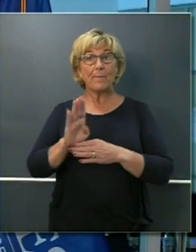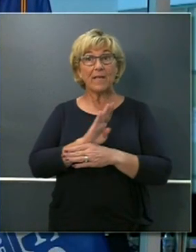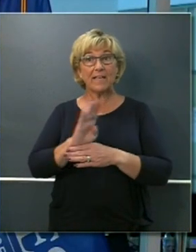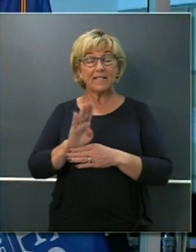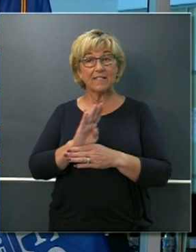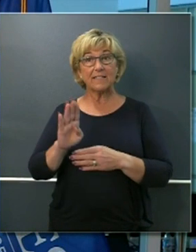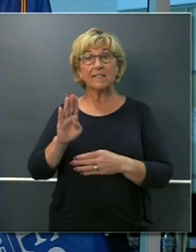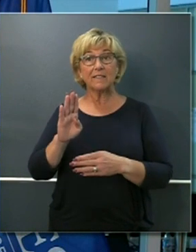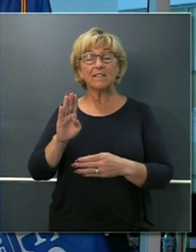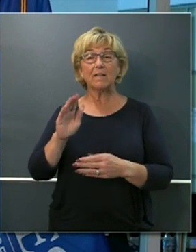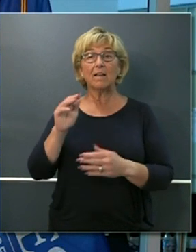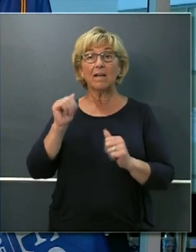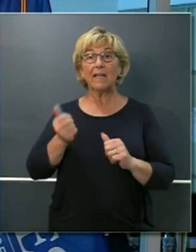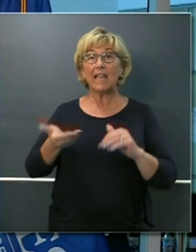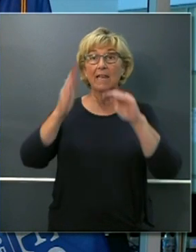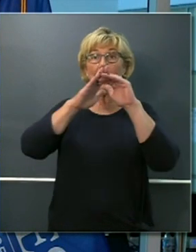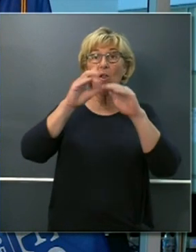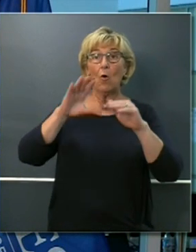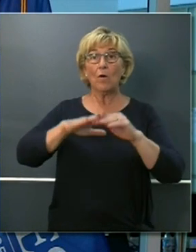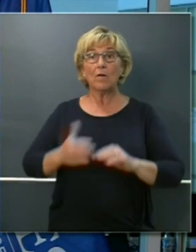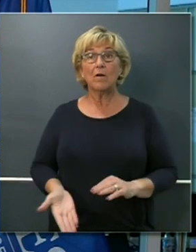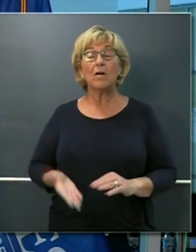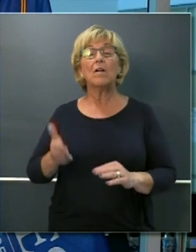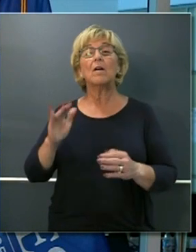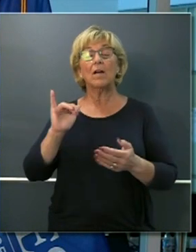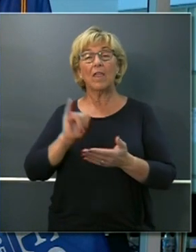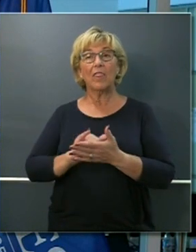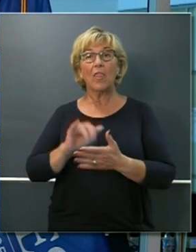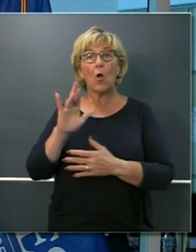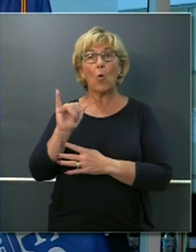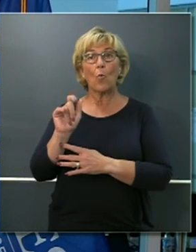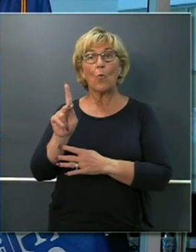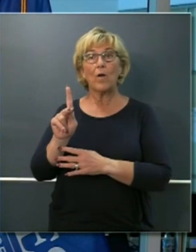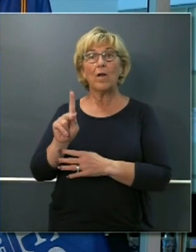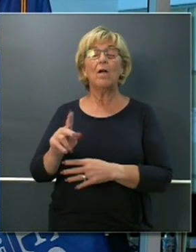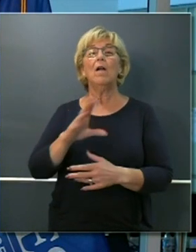APPROPRIATE AT THIS TIME. FINALLY WHAT IS REALLY IMPORTANT FOR ALL OF US TO REMEMBER IS THAT ULTIMATELY, WE ALL HAVE SOME RESPONSIBILITY IN THIS.